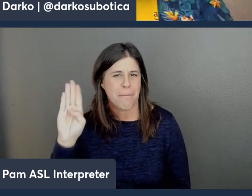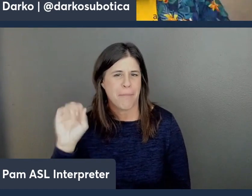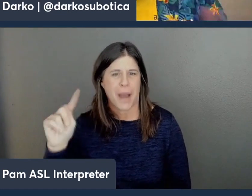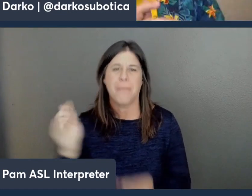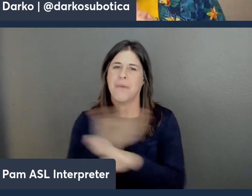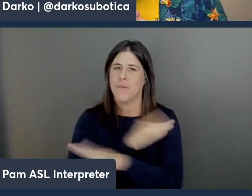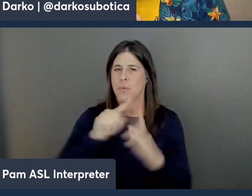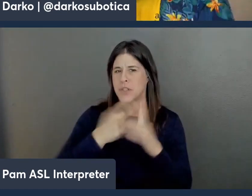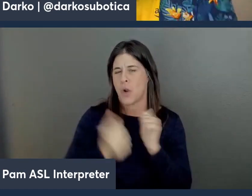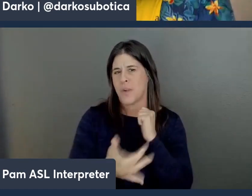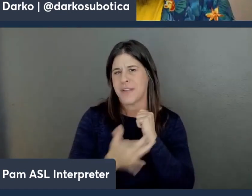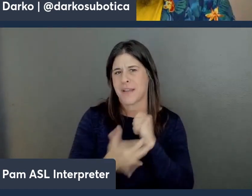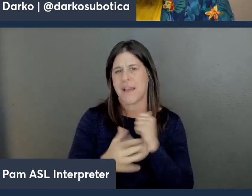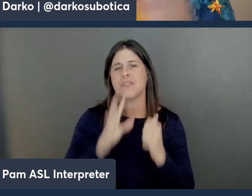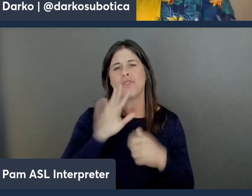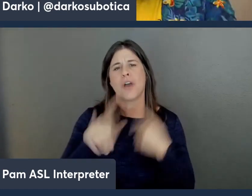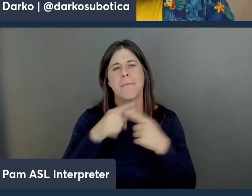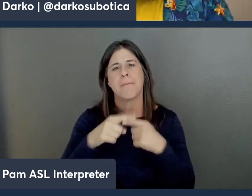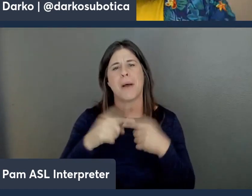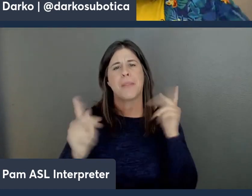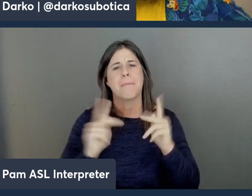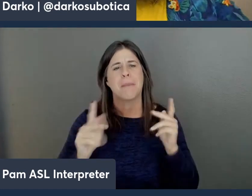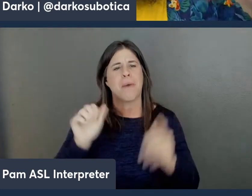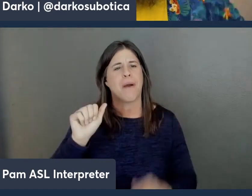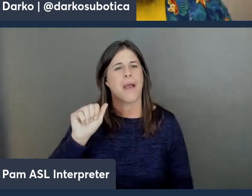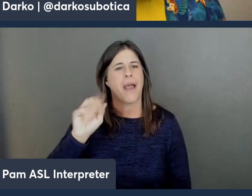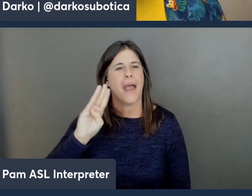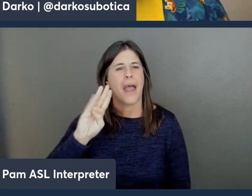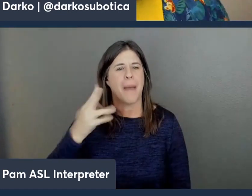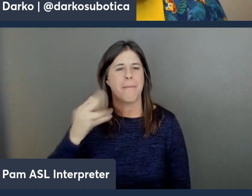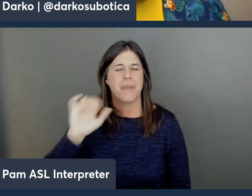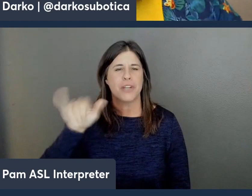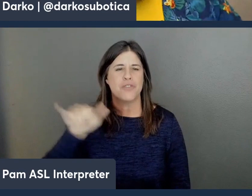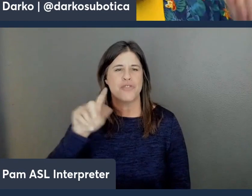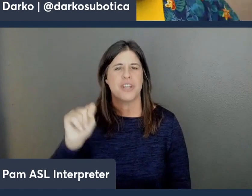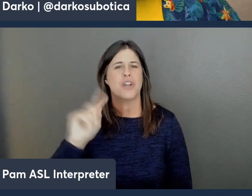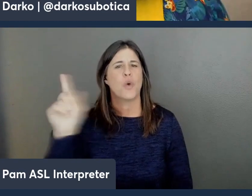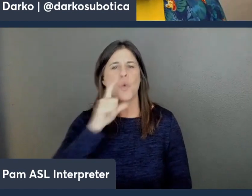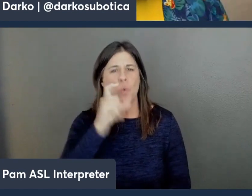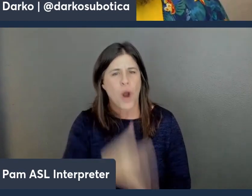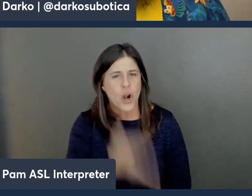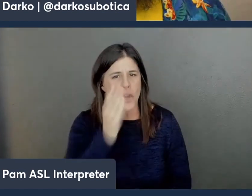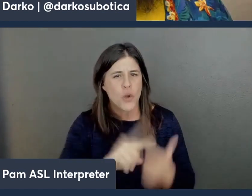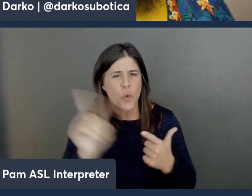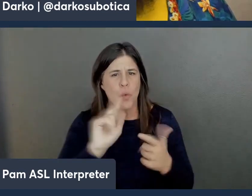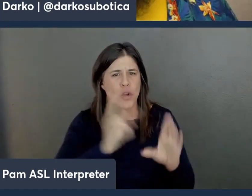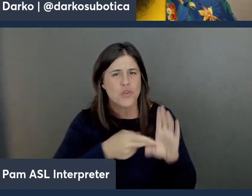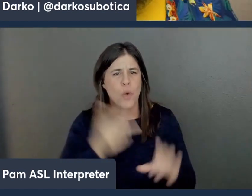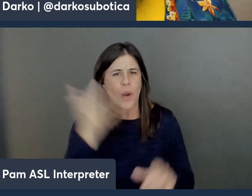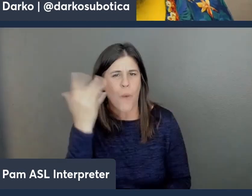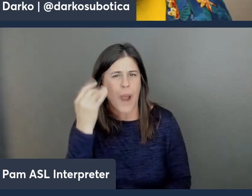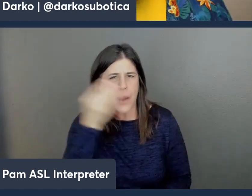let's talk about the people, Abhijit tell us who you are. What do you do? Where do you join us from? And well, why should we care? Sure.